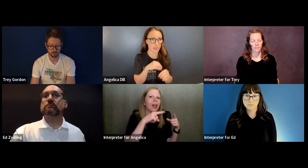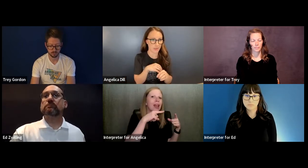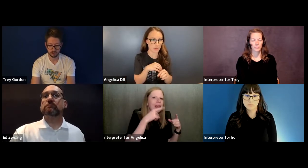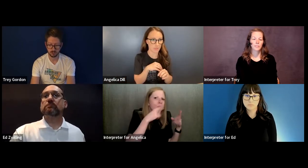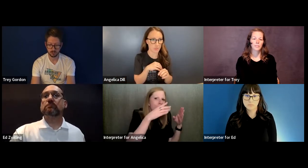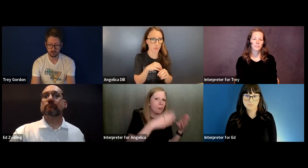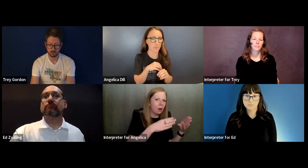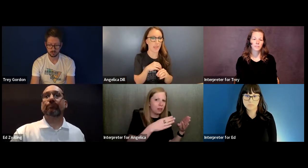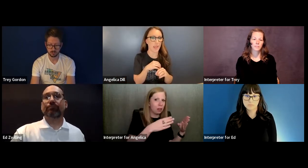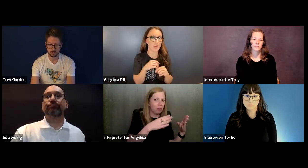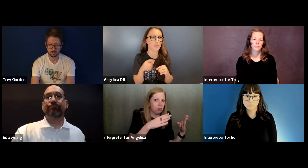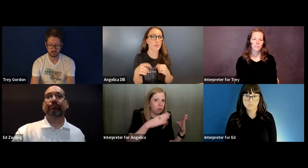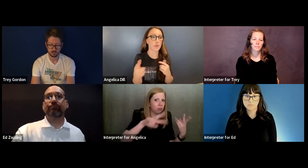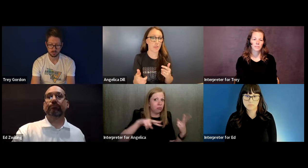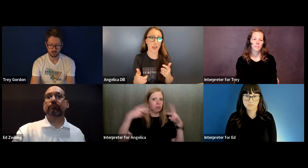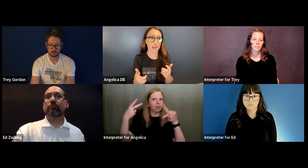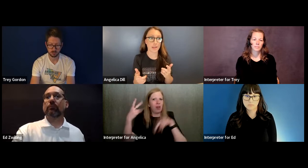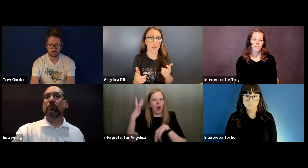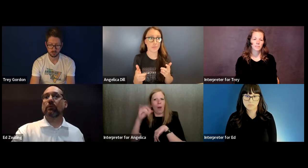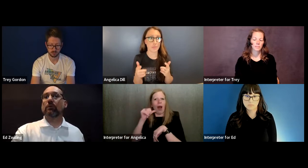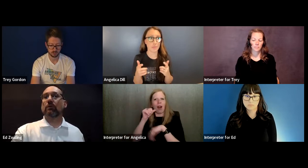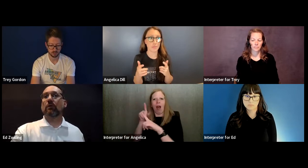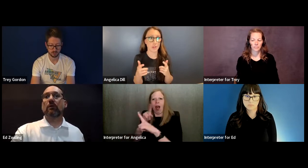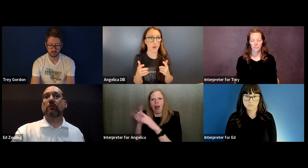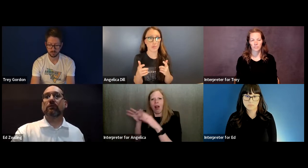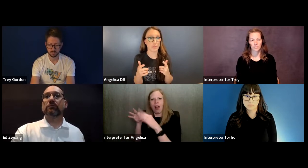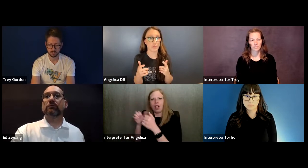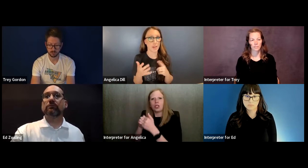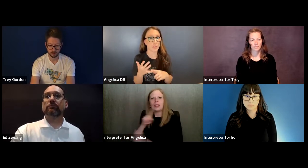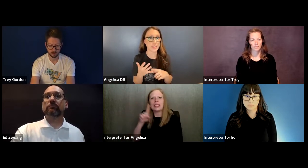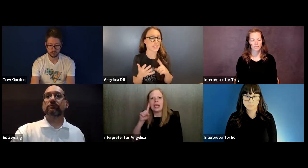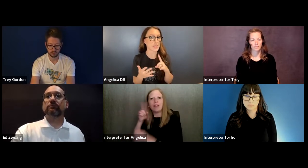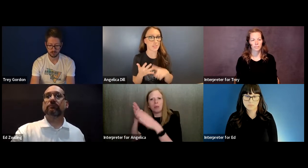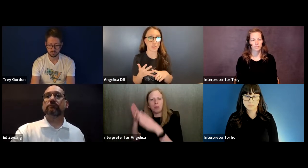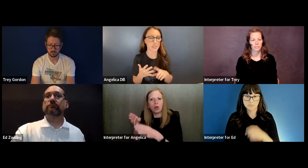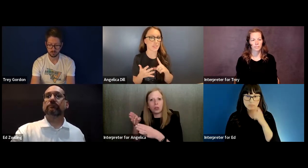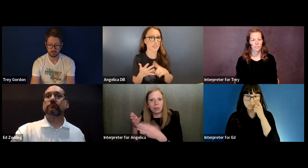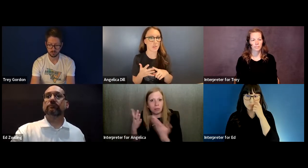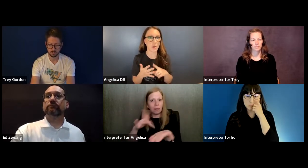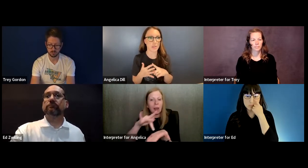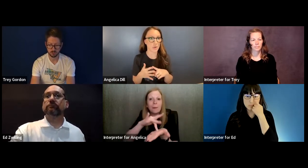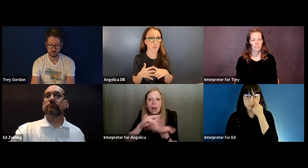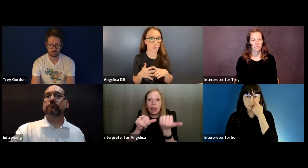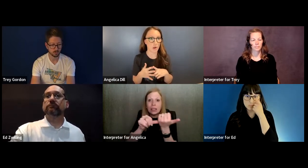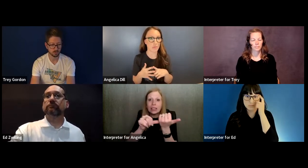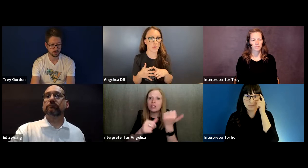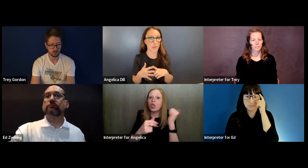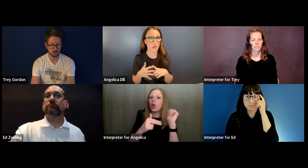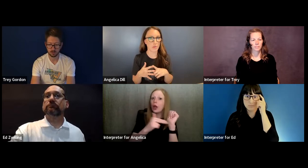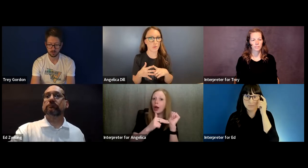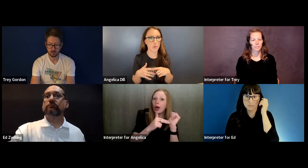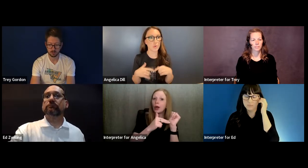deaf individual and further on that if you know medical assistants nurses so on and so forth knew